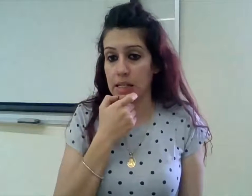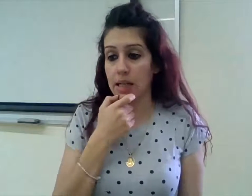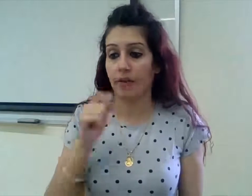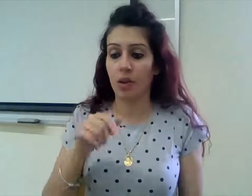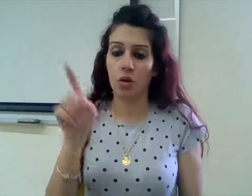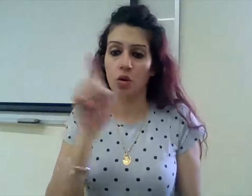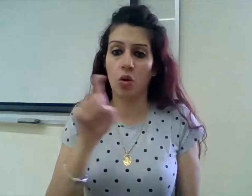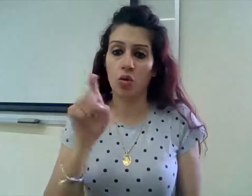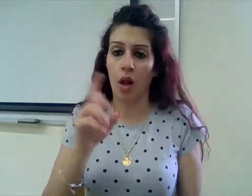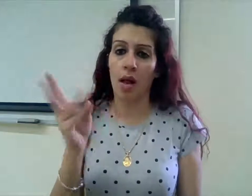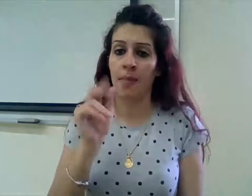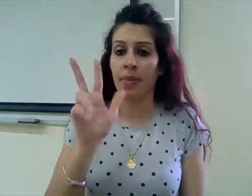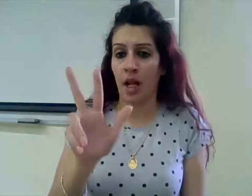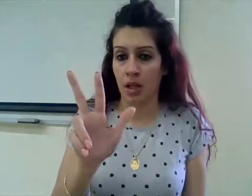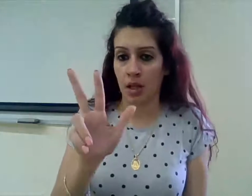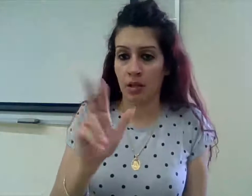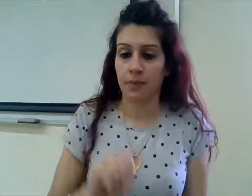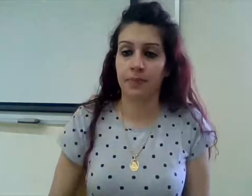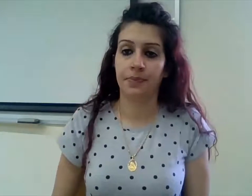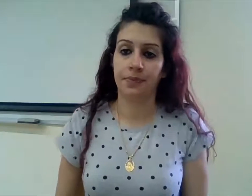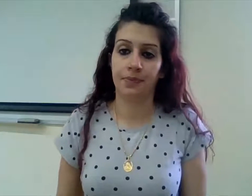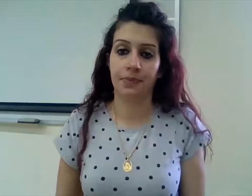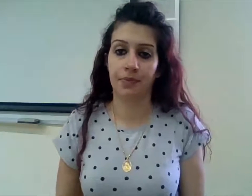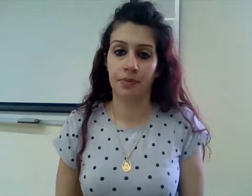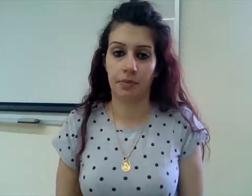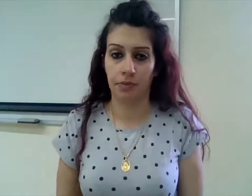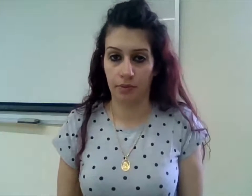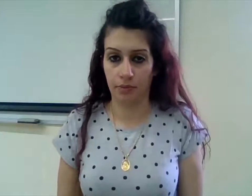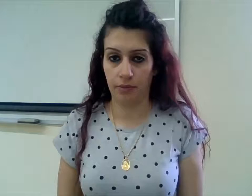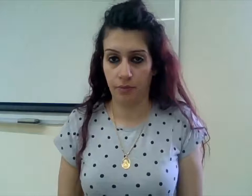important to clarify that learning equality itself doesn't create content